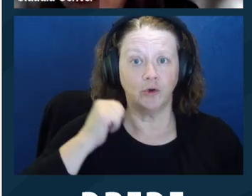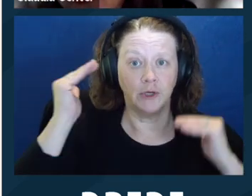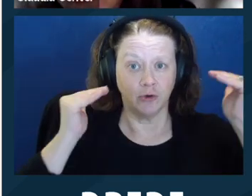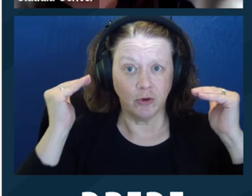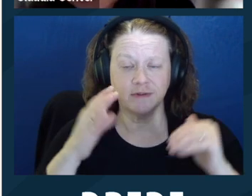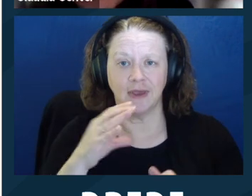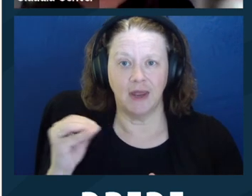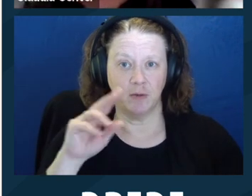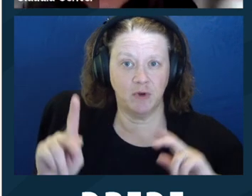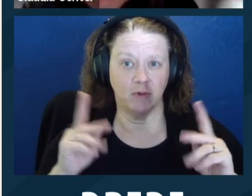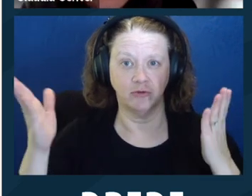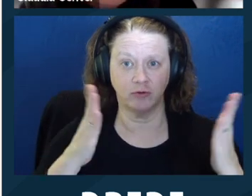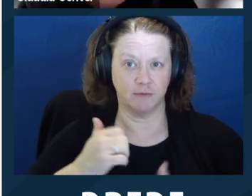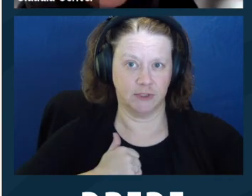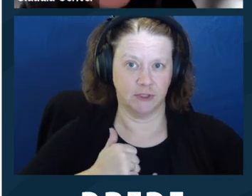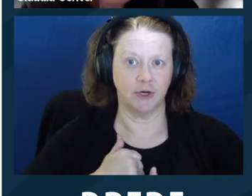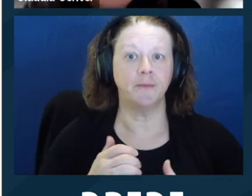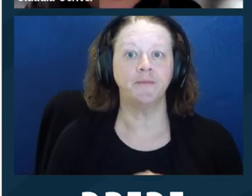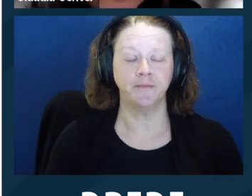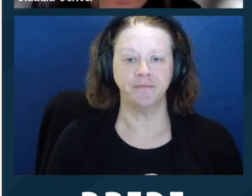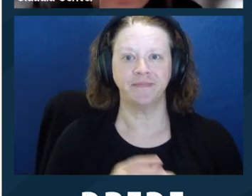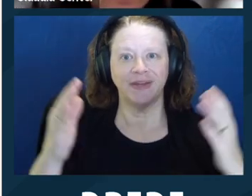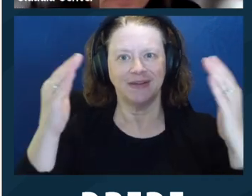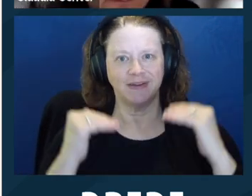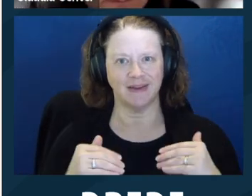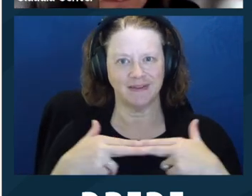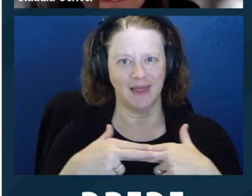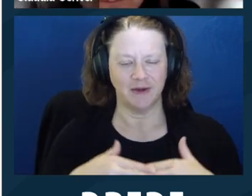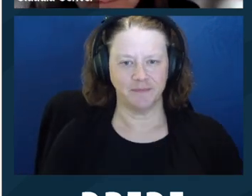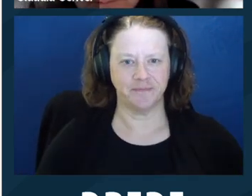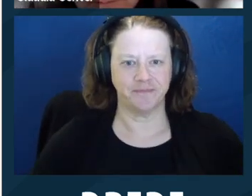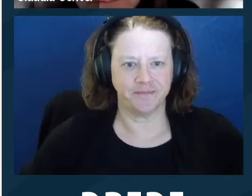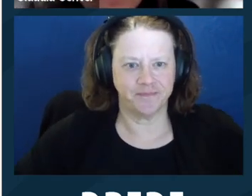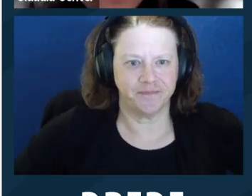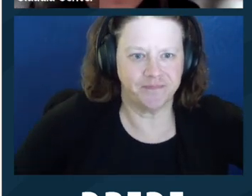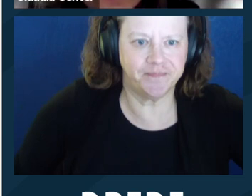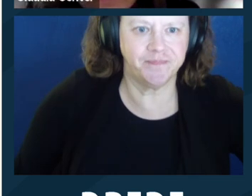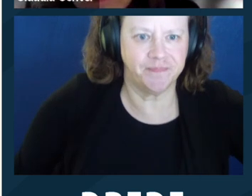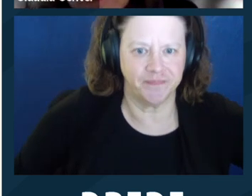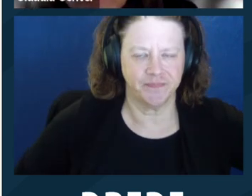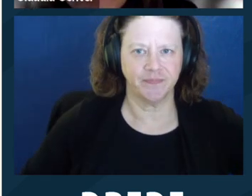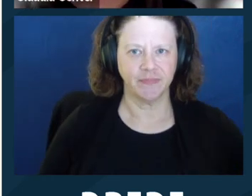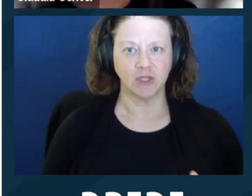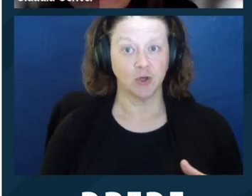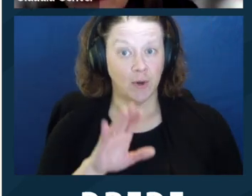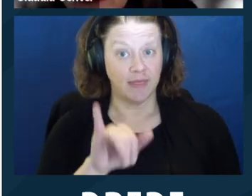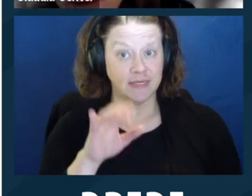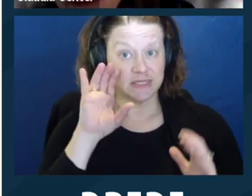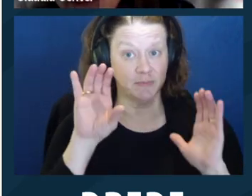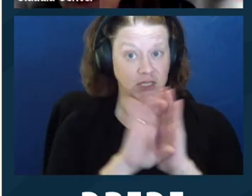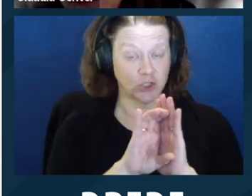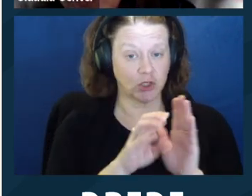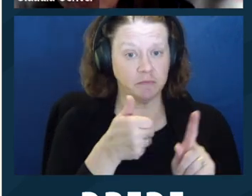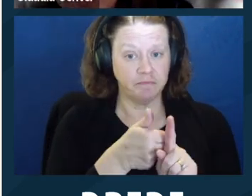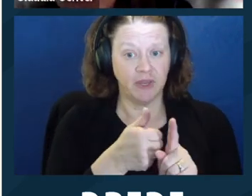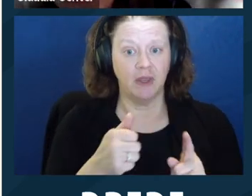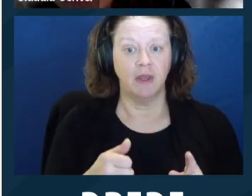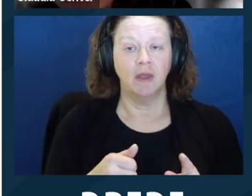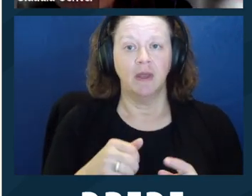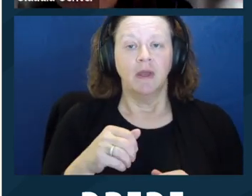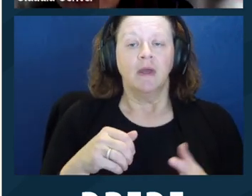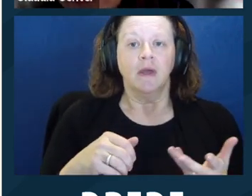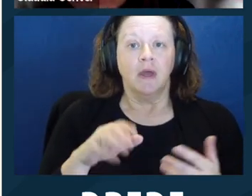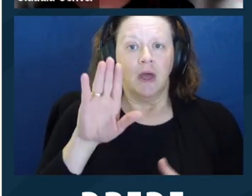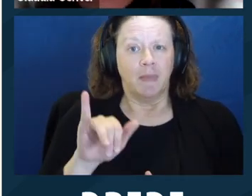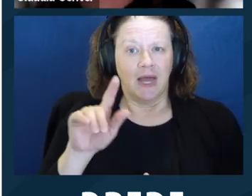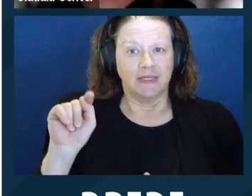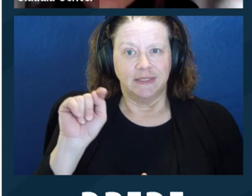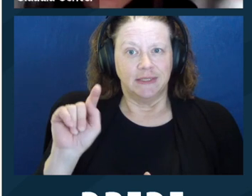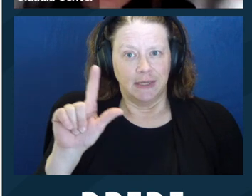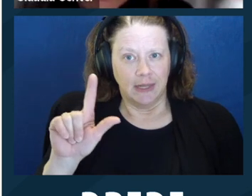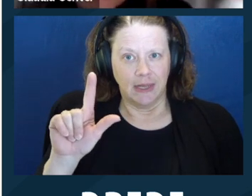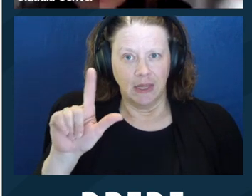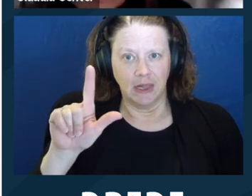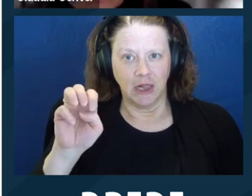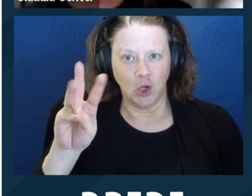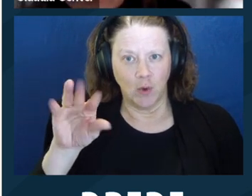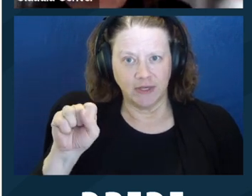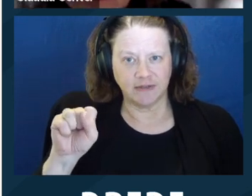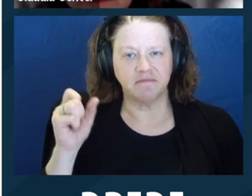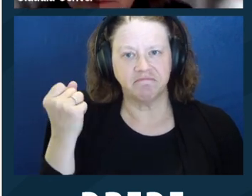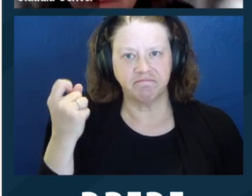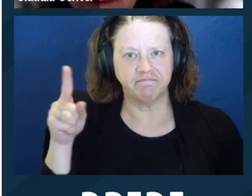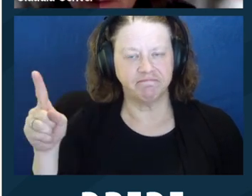and veterans. Next slide. So this is an image by TL Lewis who is a colleague